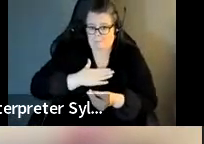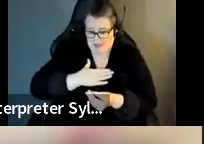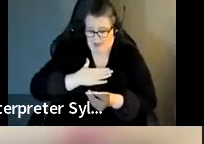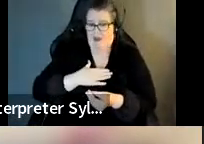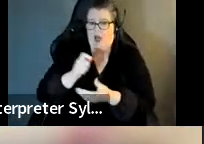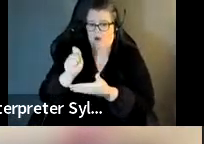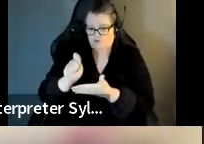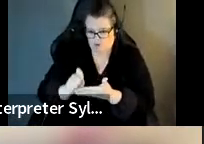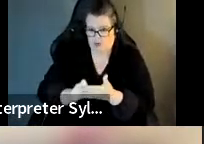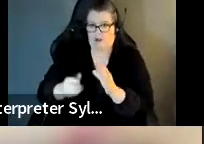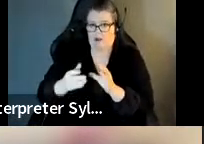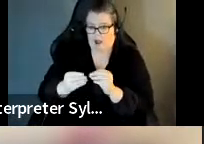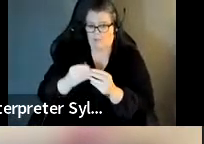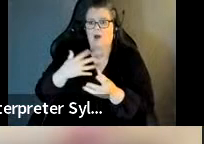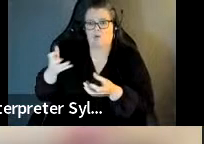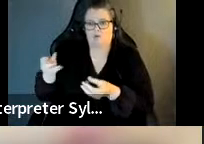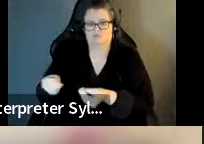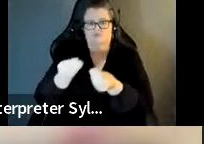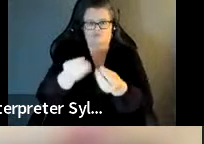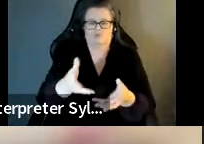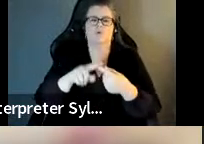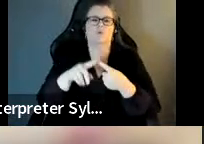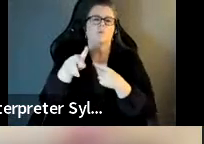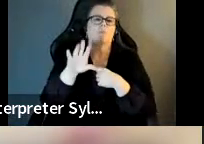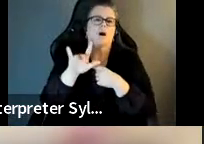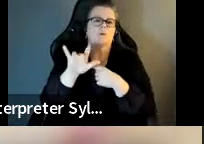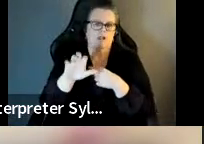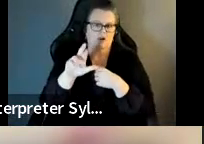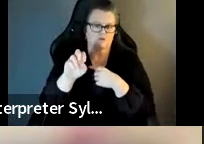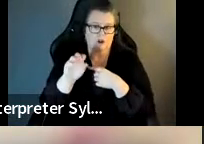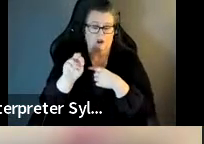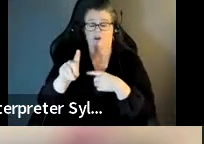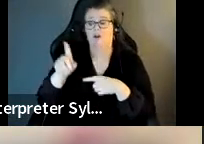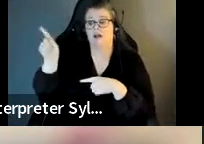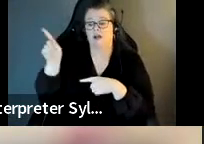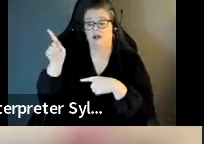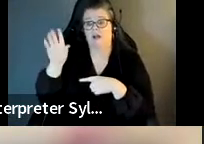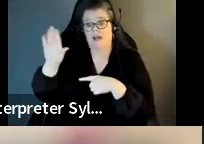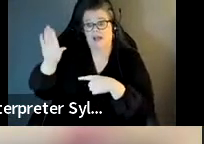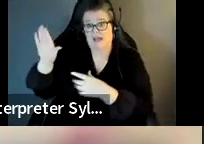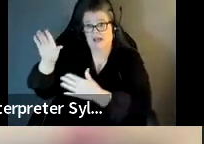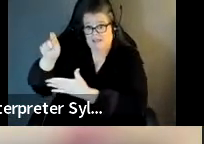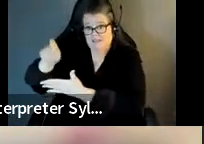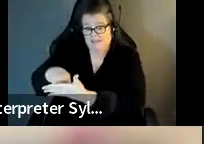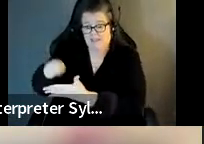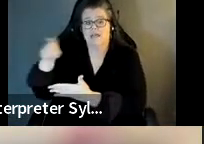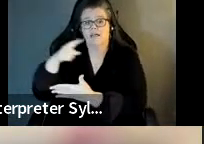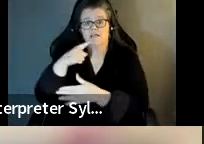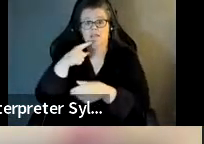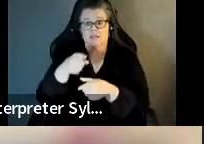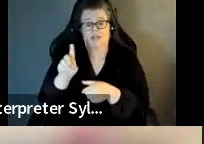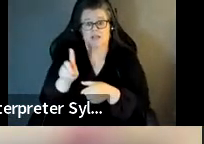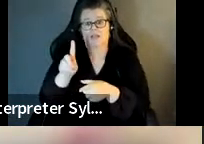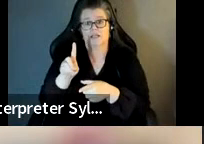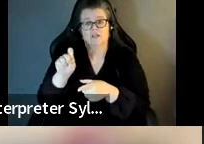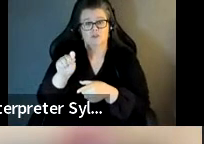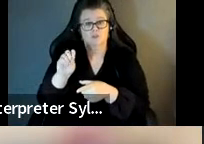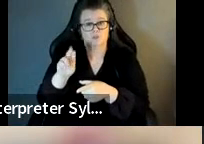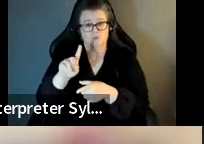Among other observations he wrote: While D'Souza ... While the D'Souza analysis seems like